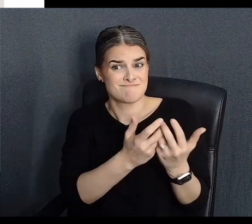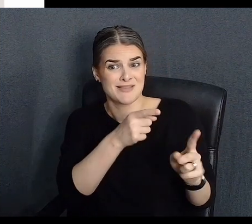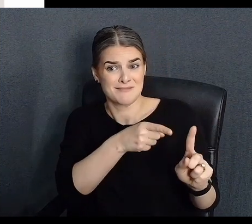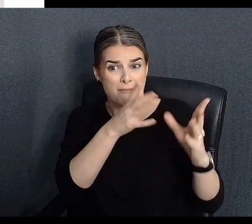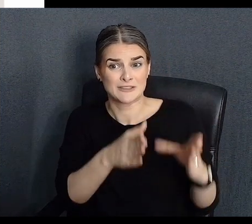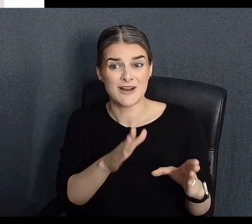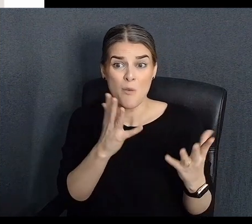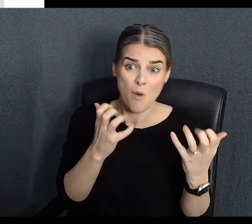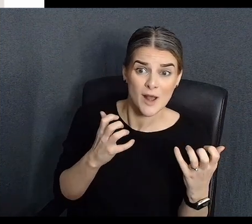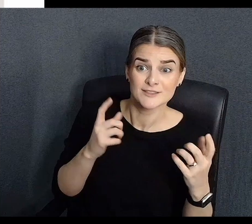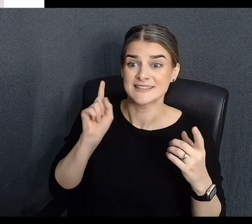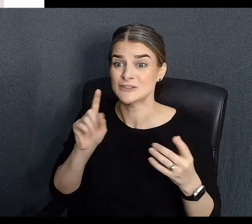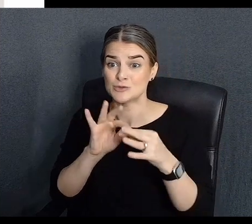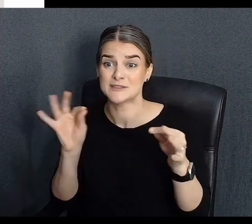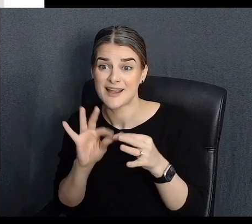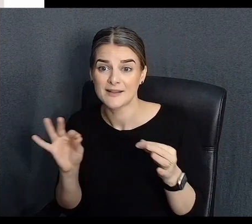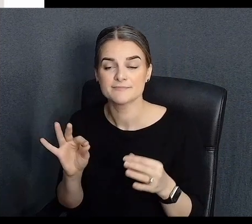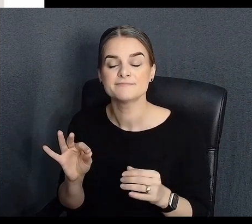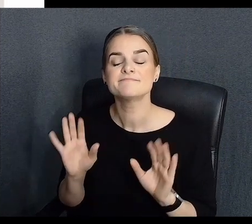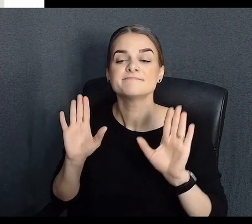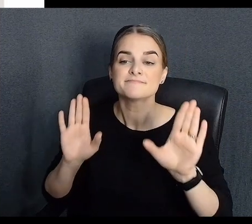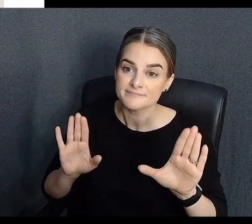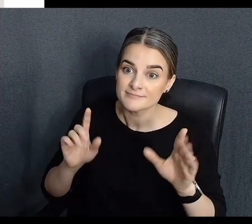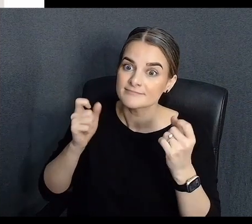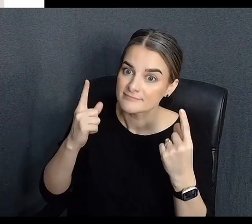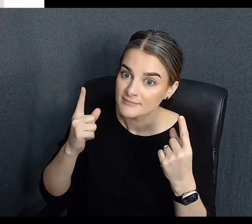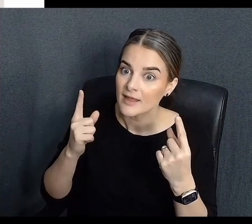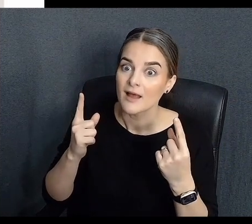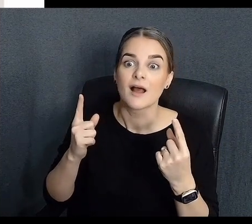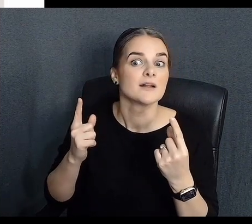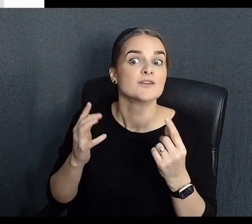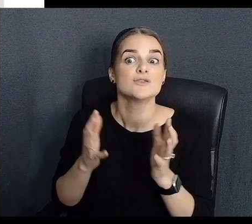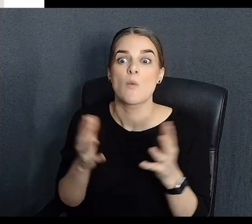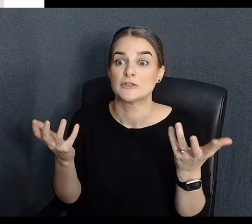Now, when I say this, you don't want to spend so much time customizing during a trial,